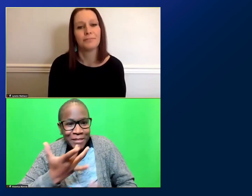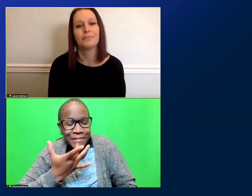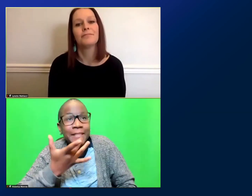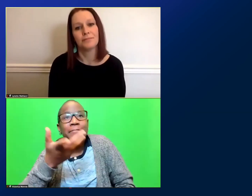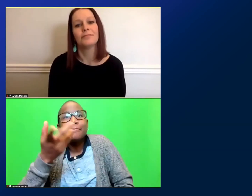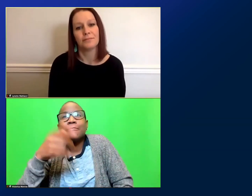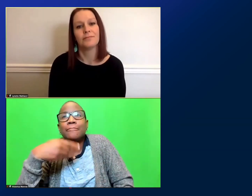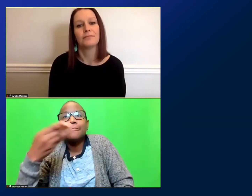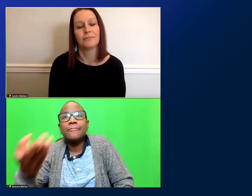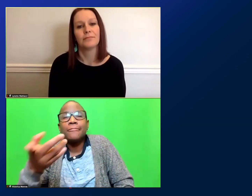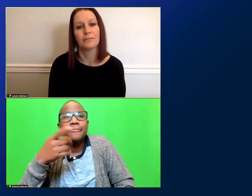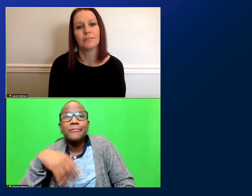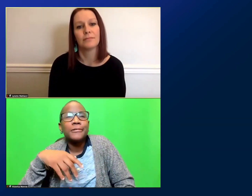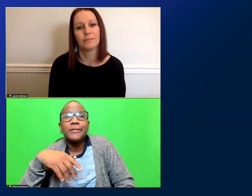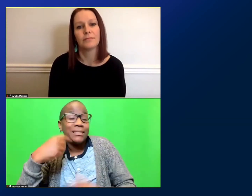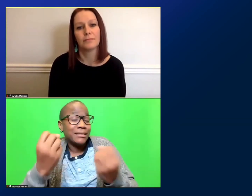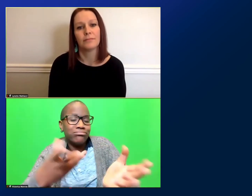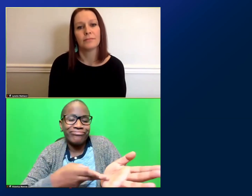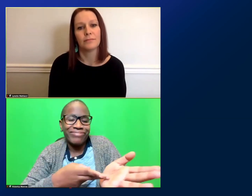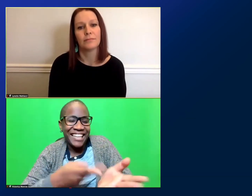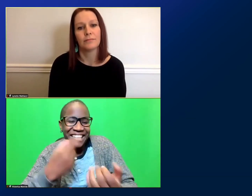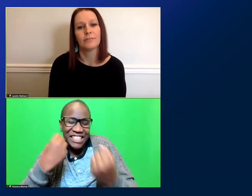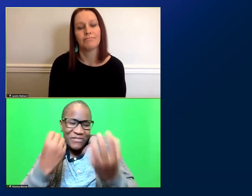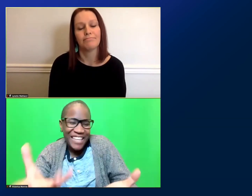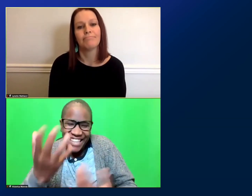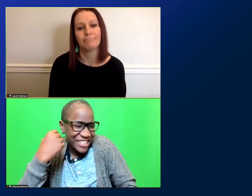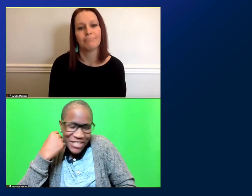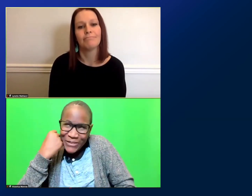honestly i'm trying to think there are so many books it's hard to hard to name them so